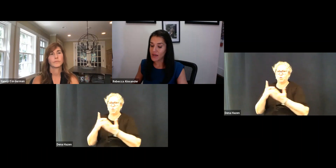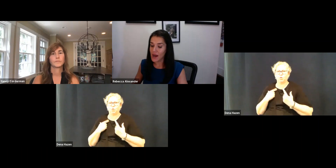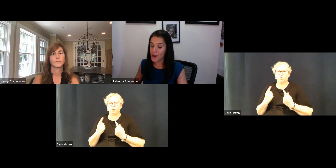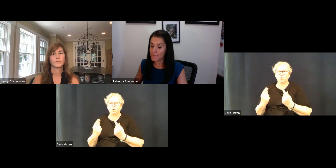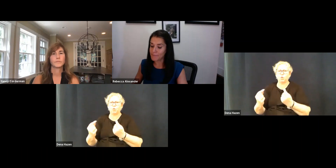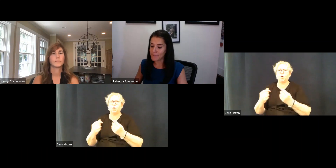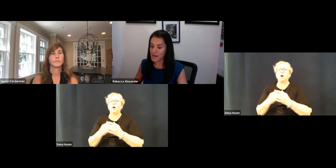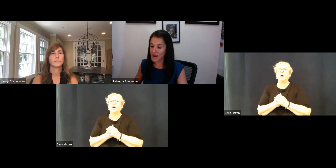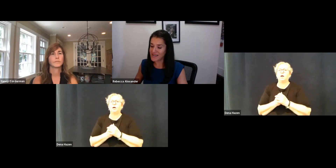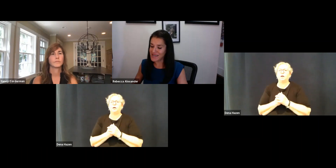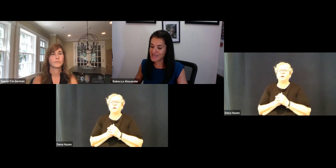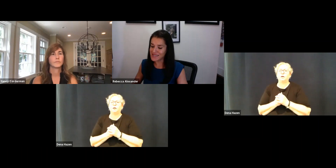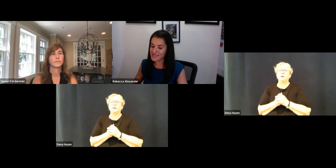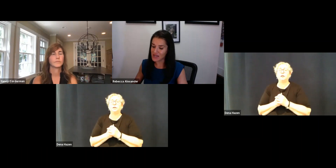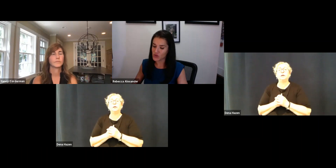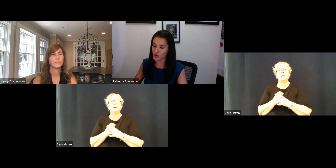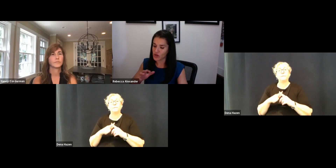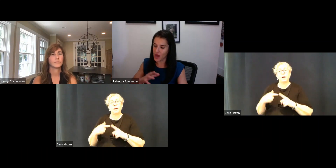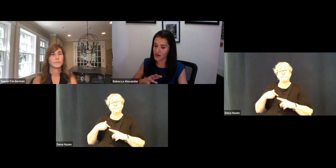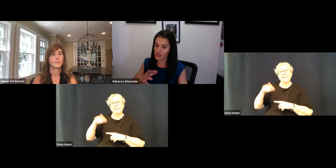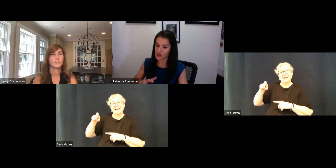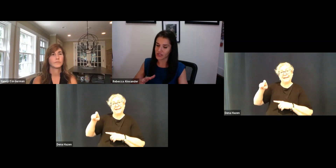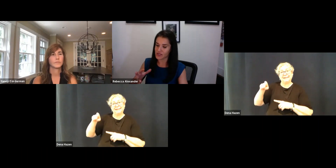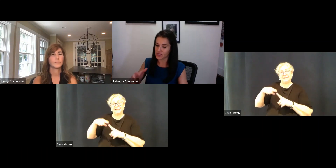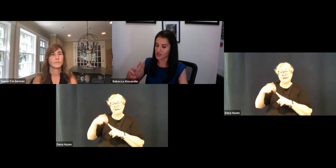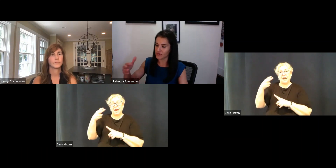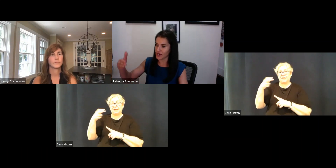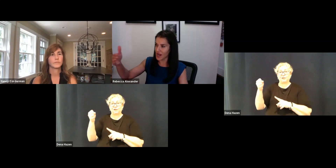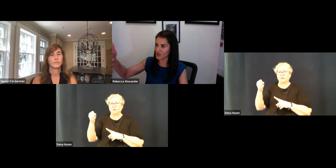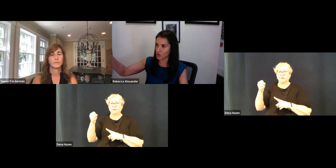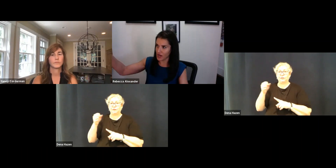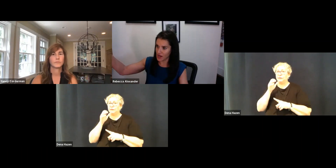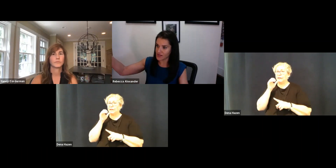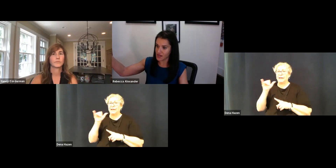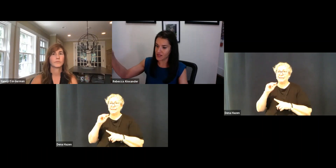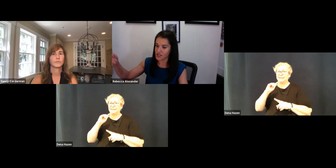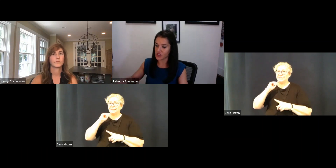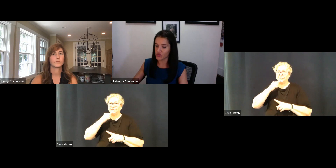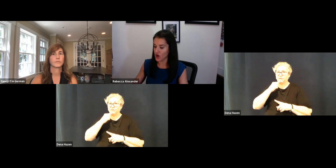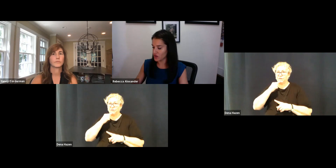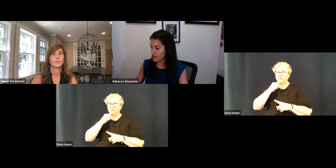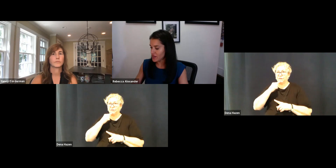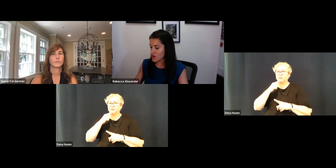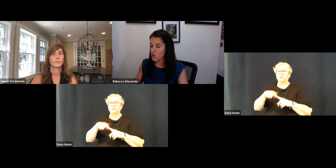But my needs in high school were not nearly as significant as when I continued on.